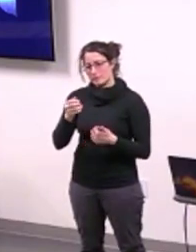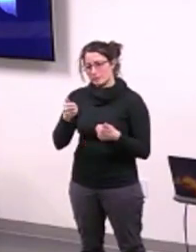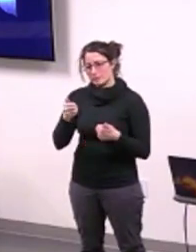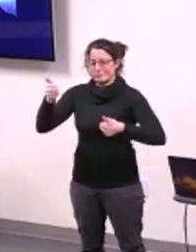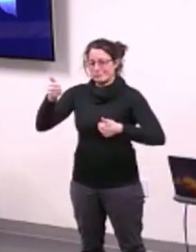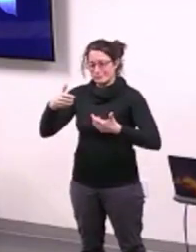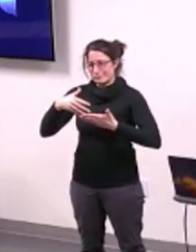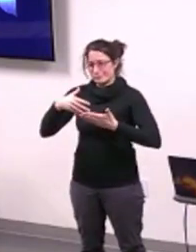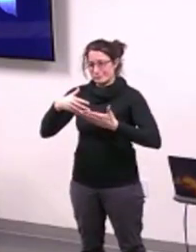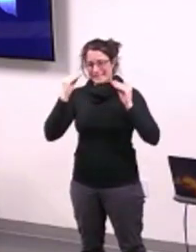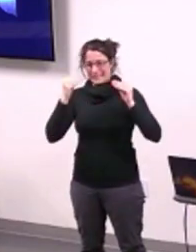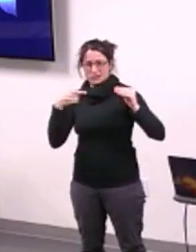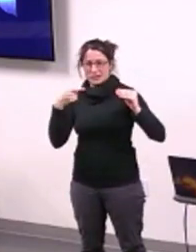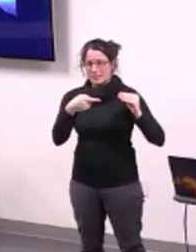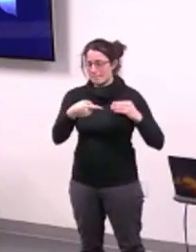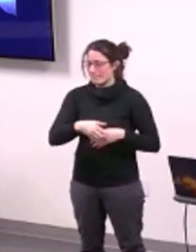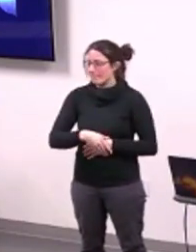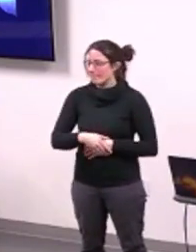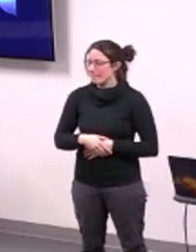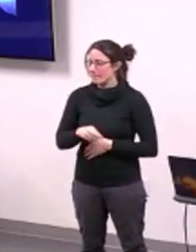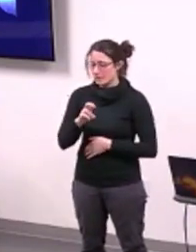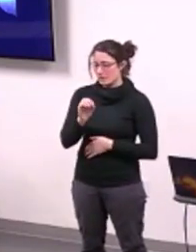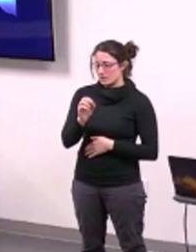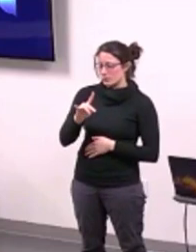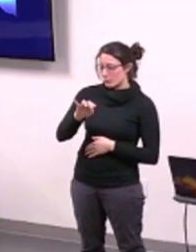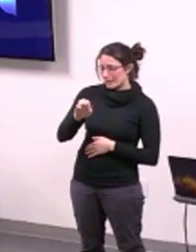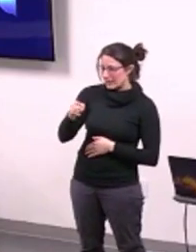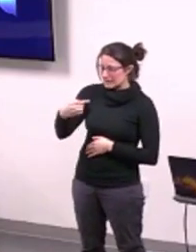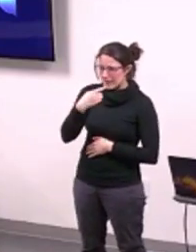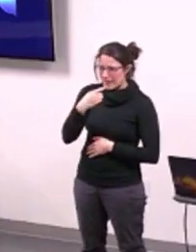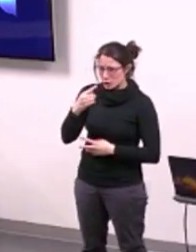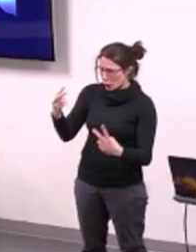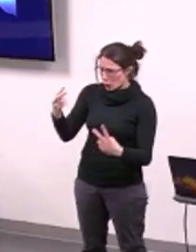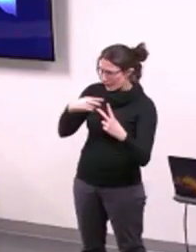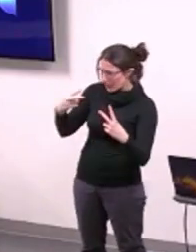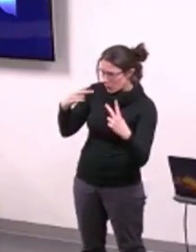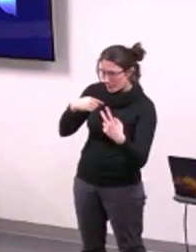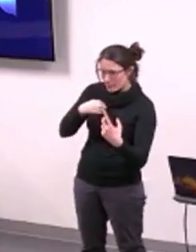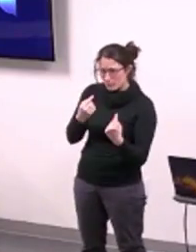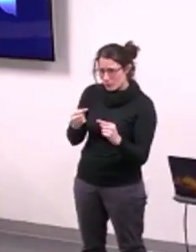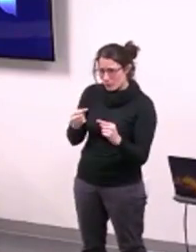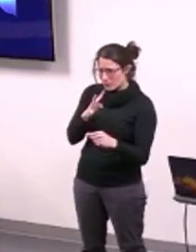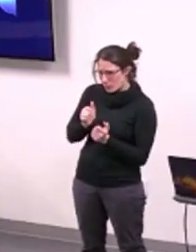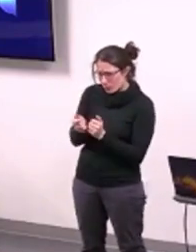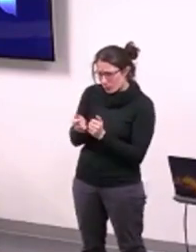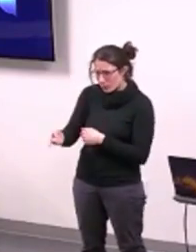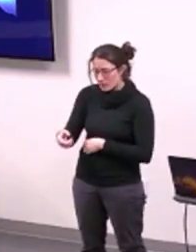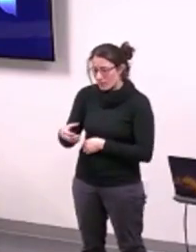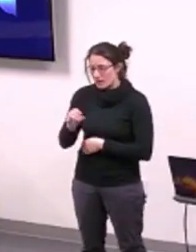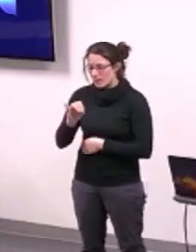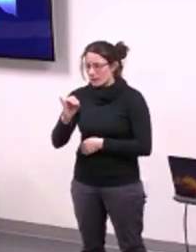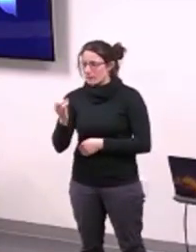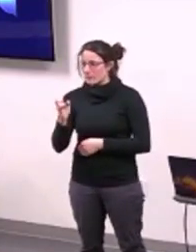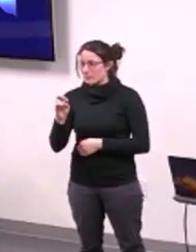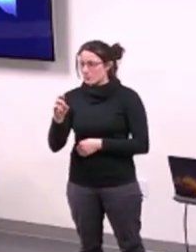The rookie cop says, "Look at me, look at me, look at me. I'm trying to talk to you." And Germaine was like, "I don't have to look at you.